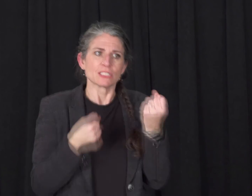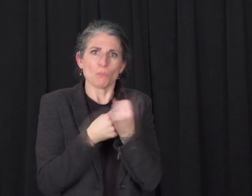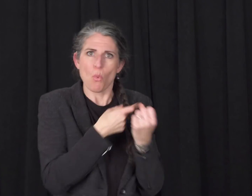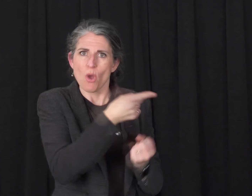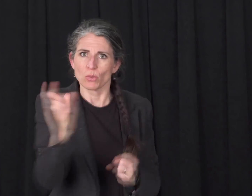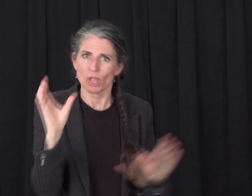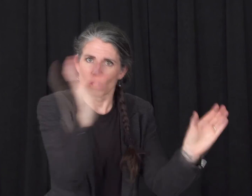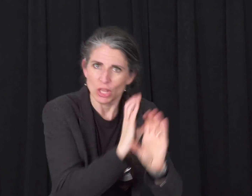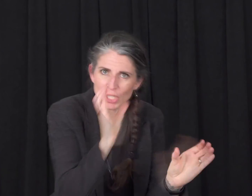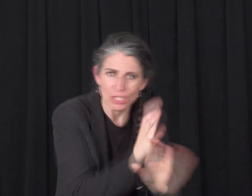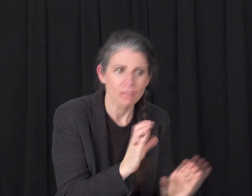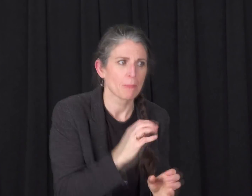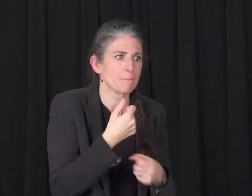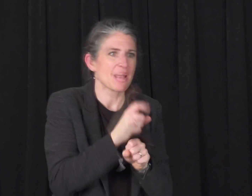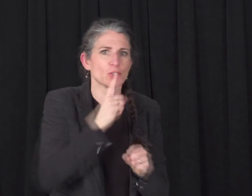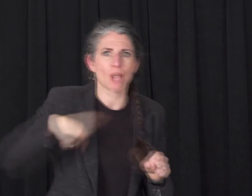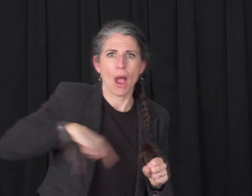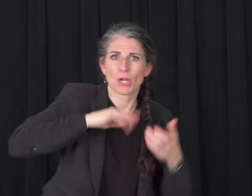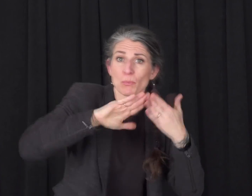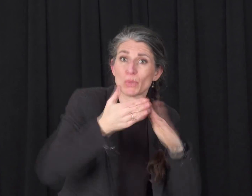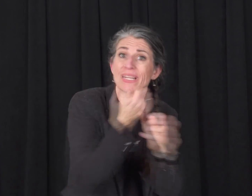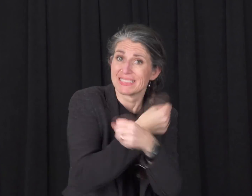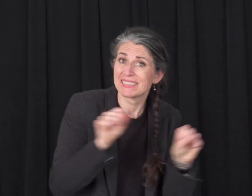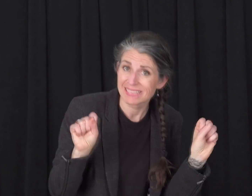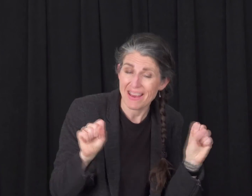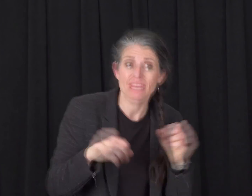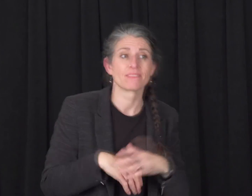just making sure that our community is safe. That was really important for us.